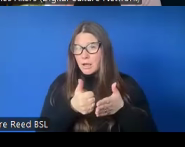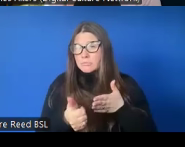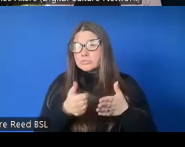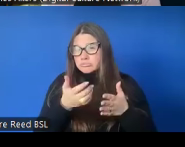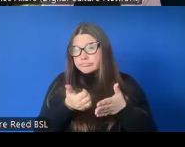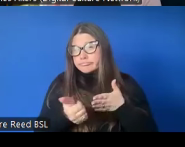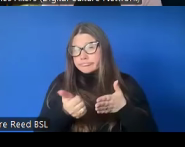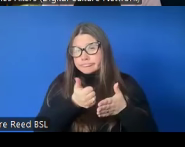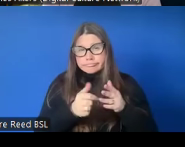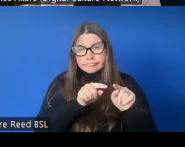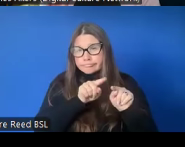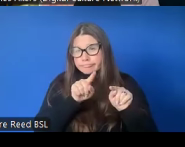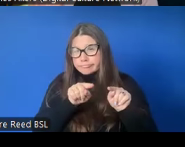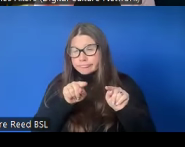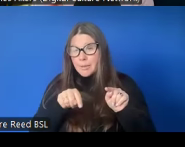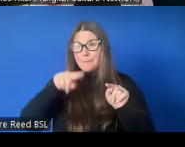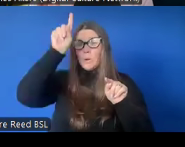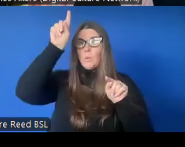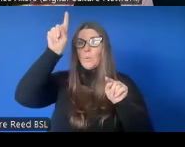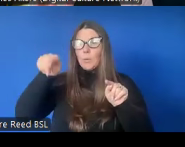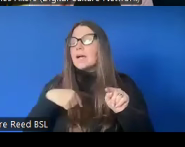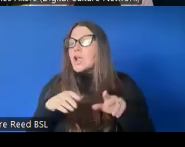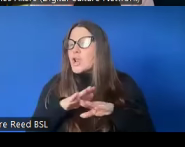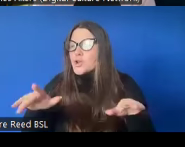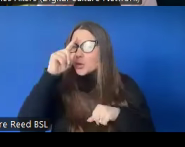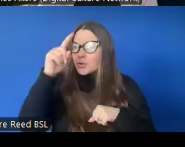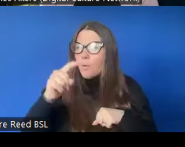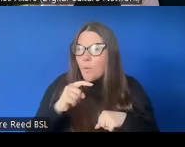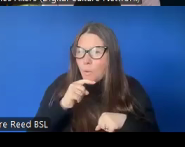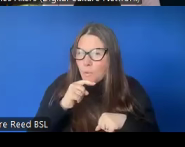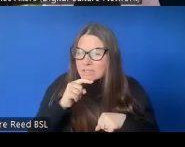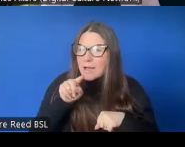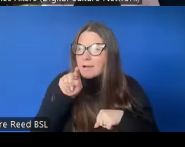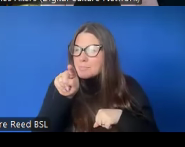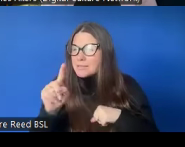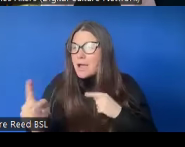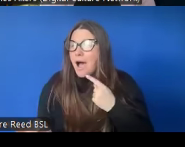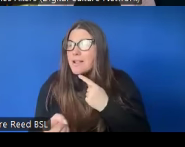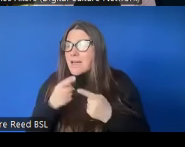It's not a horse, but I will give you a clue that it's another four-legged animal. Any guesses what this is? Let's see.